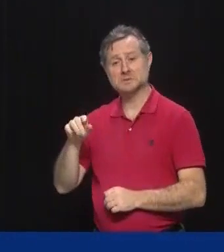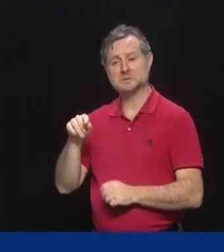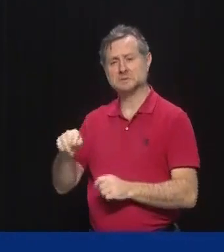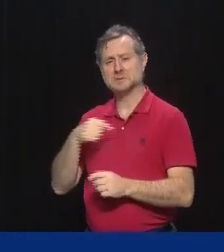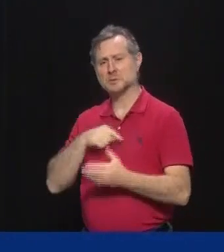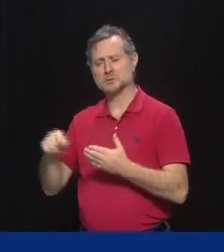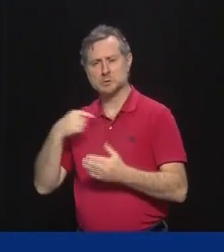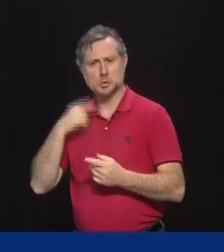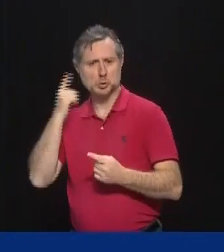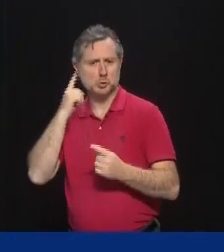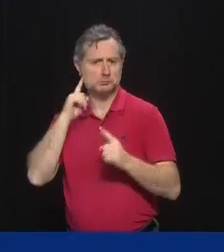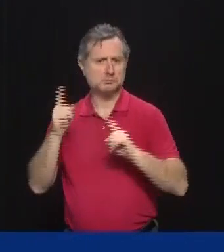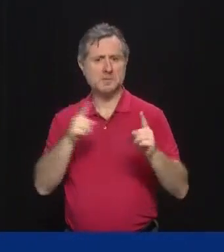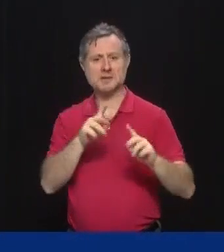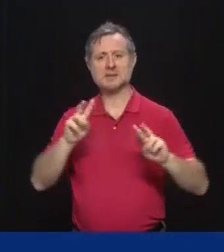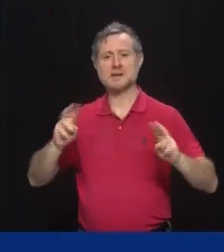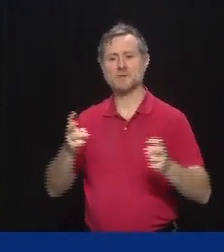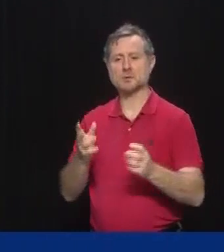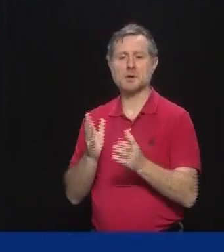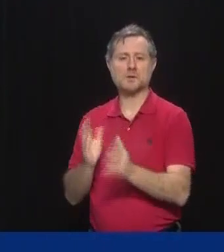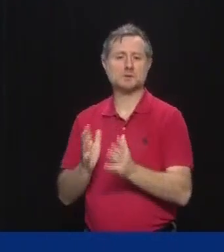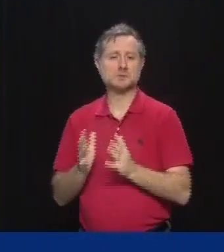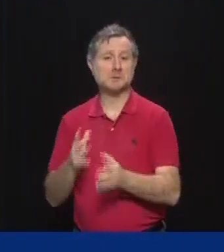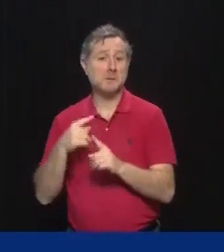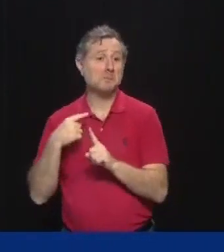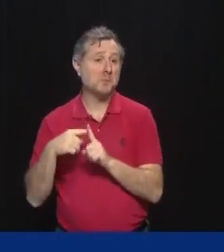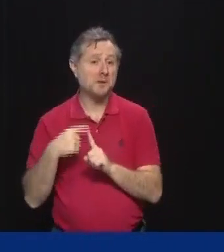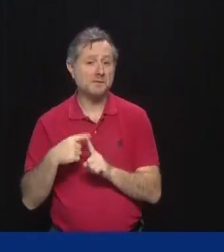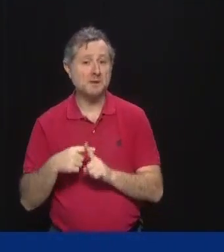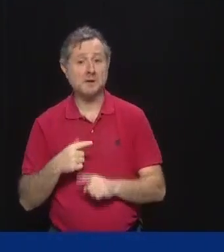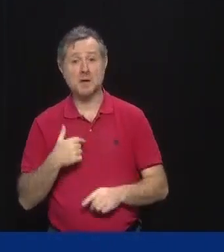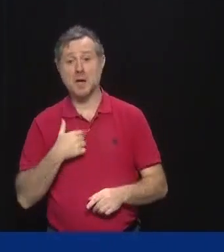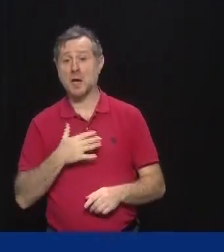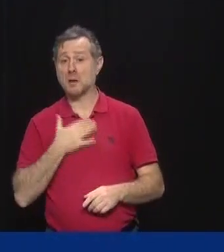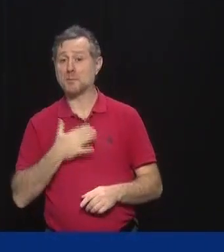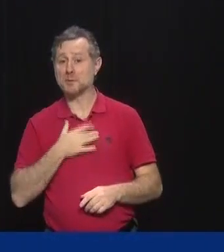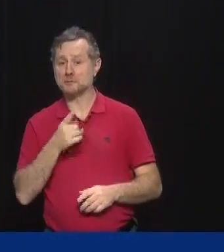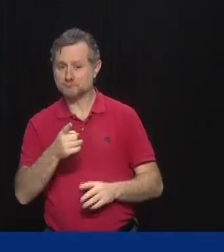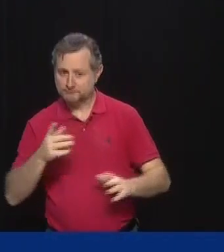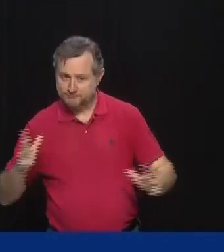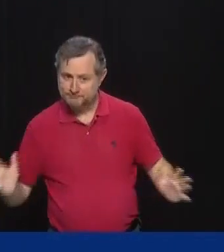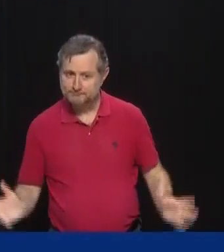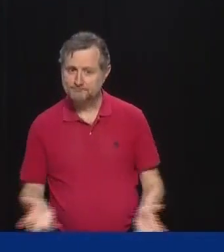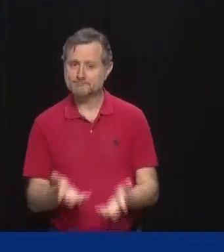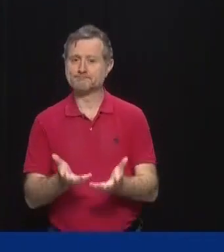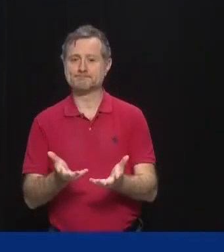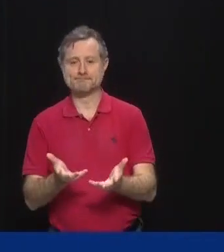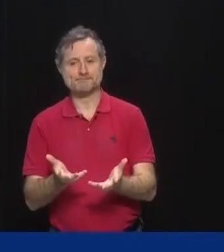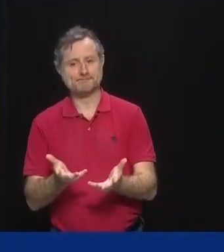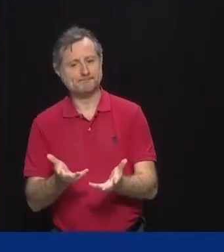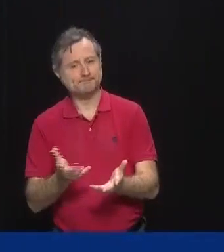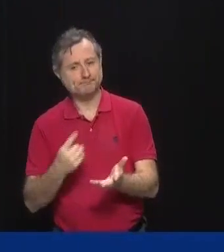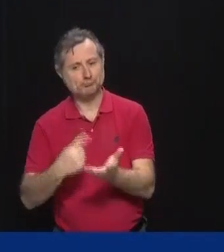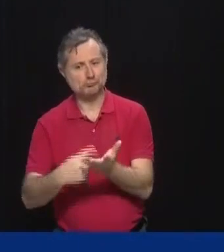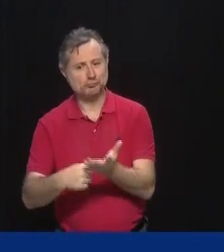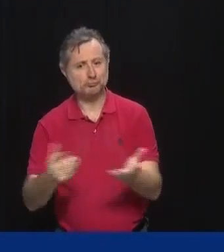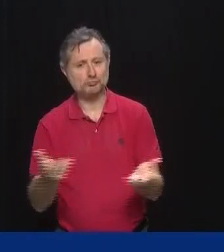TOWN THIS WEEK HERE IN NEW YORK CITY AS YOU KNOW. I WAS TOLD YOU WERE A TOPIC OF CONVERSATION IN A POSITIVE WAY.